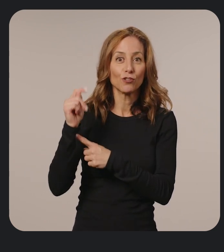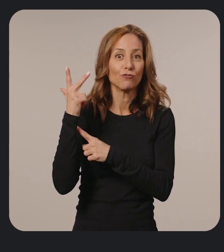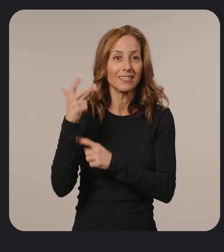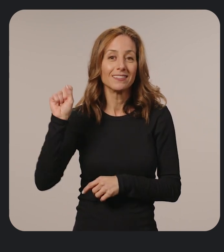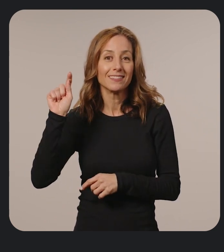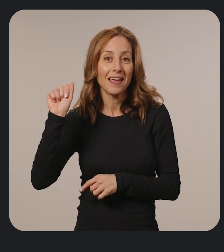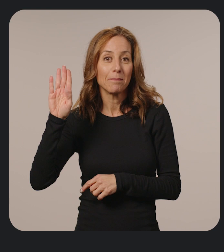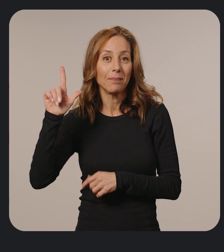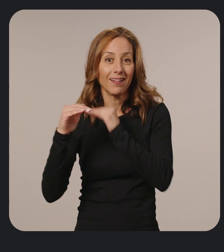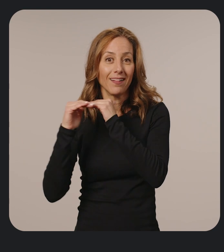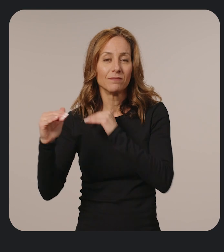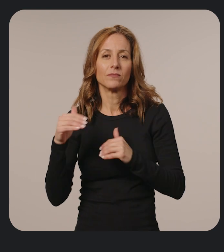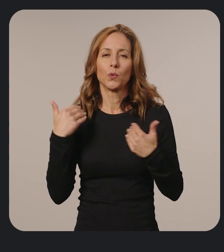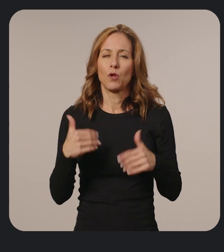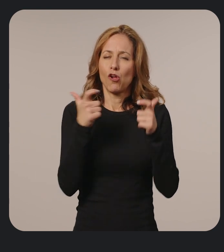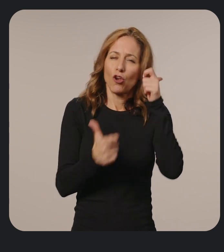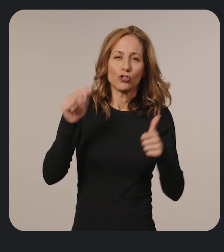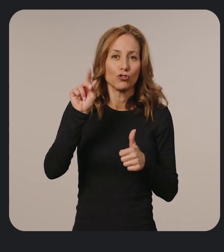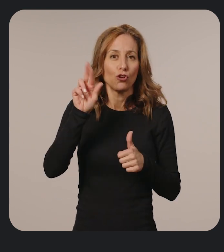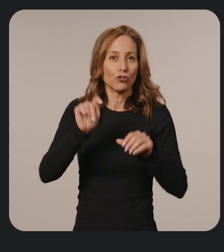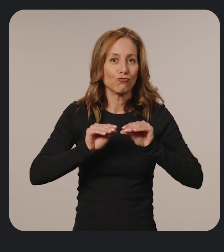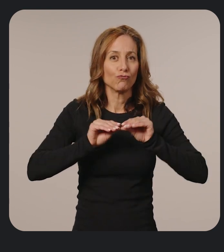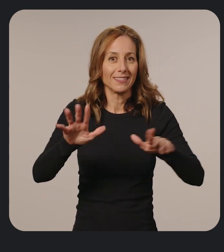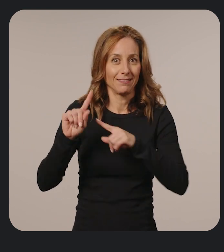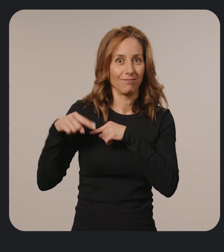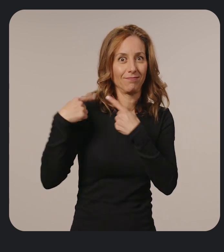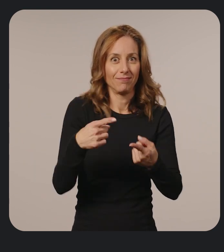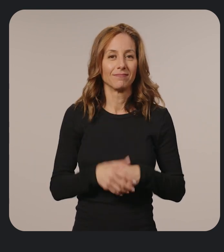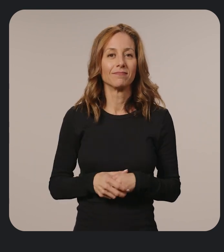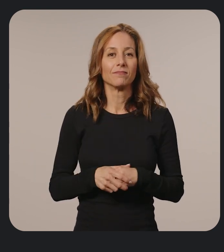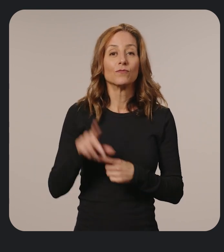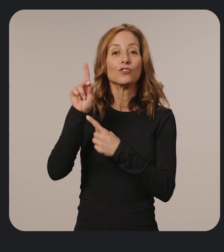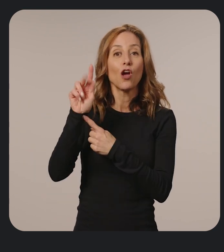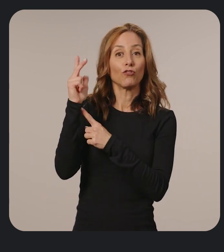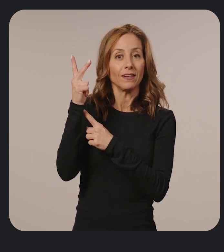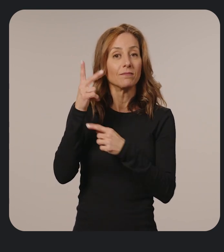we're releasing Dart 3 stable, our largest Dart release to date.